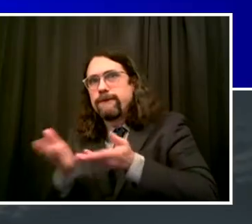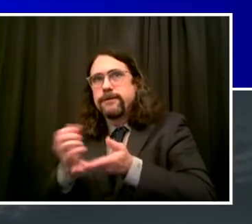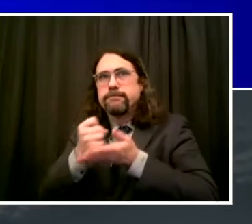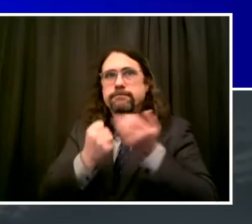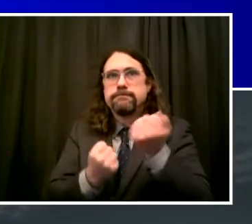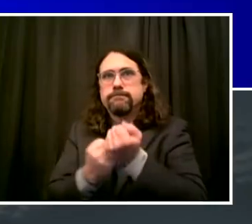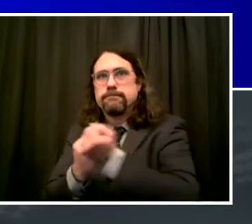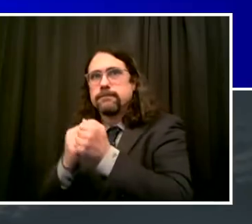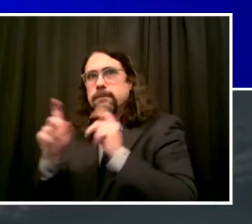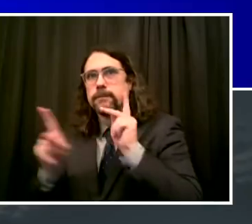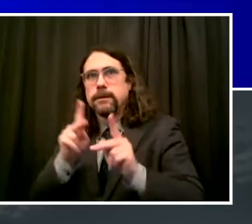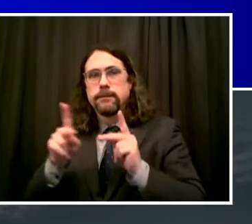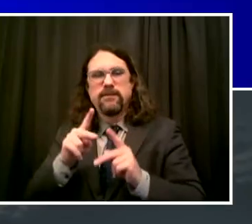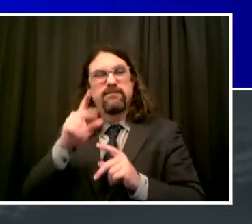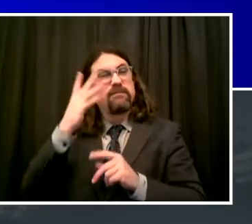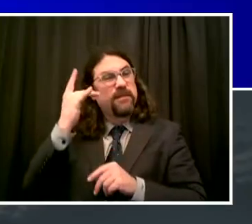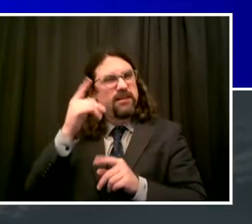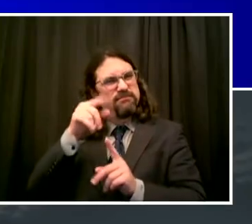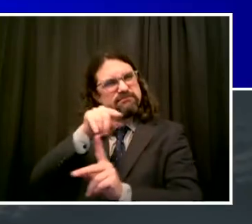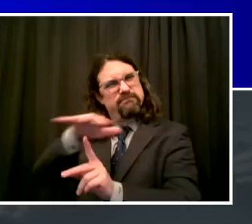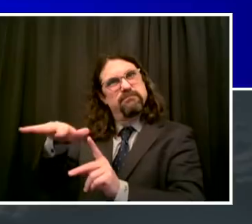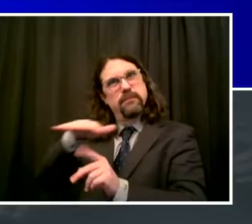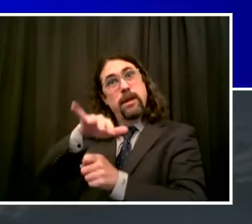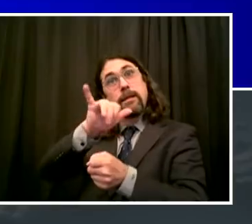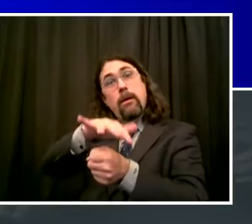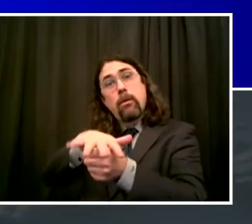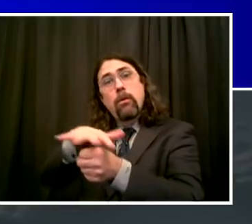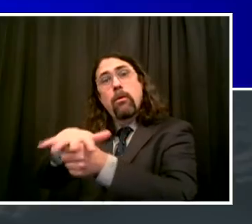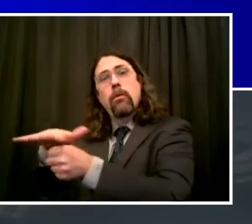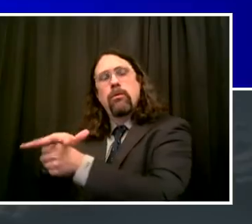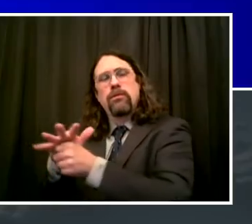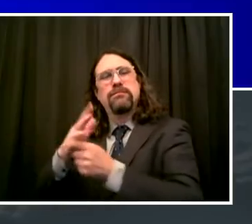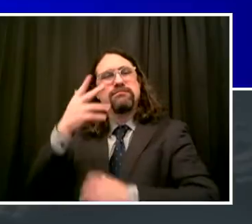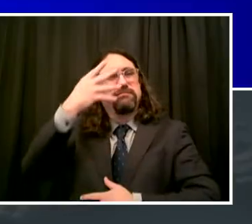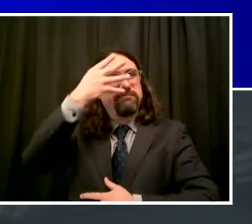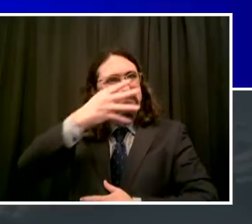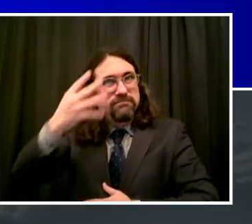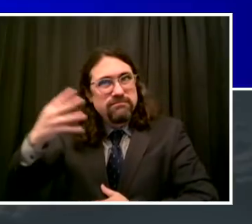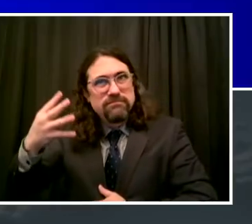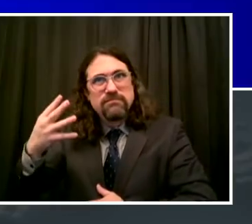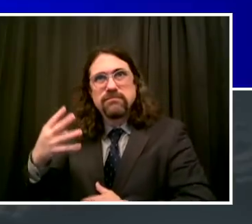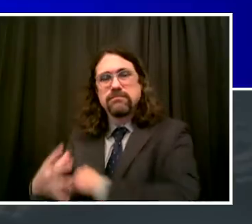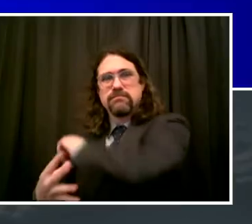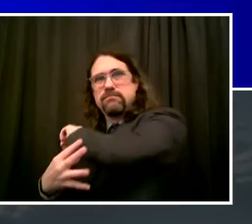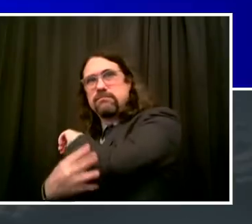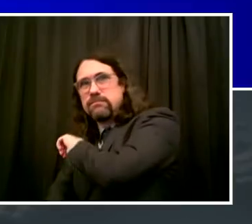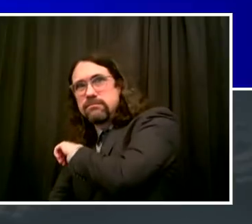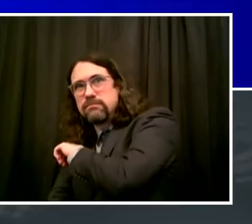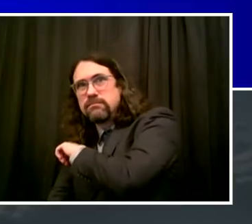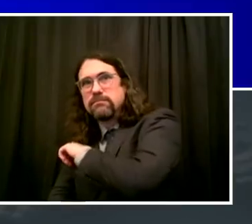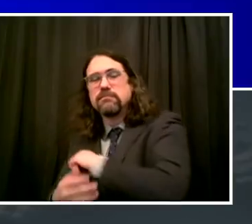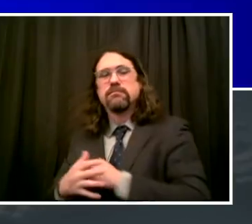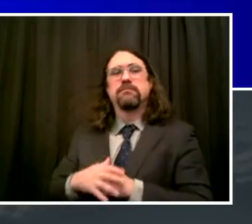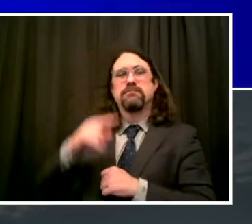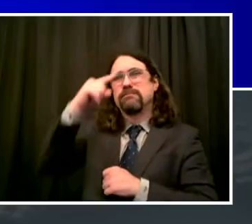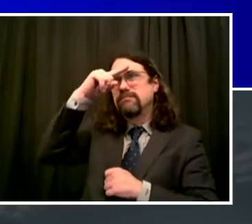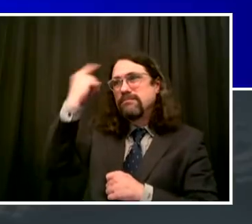DU T ISI THE LOW INCOME COMMNIUTIES, THE IMMIRAGNT COMMUNITIES, COMMUNITIES OF